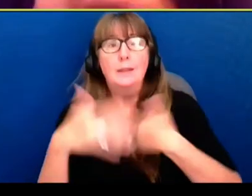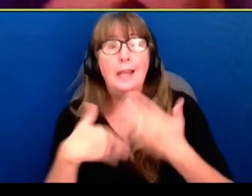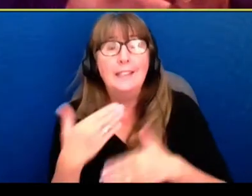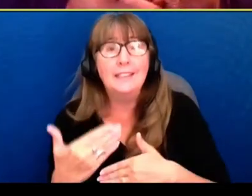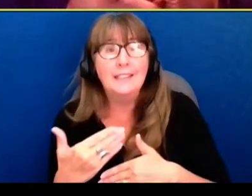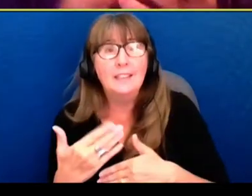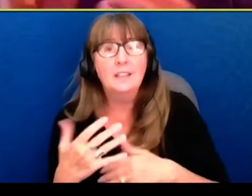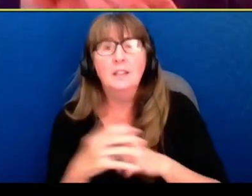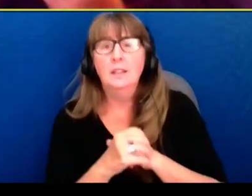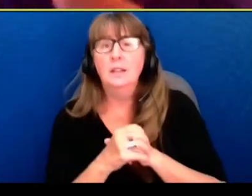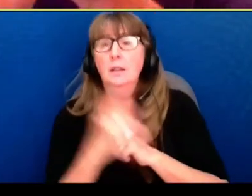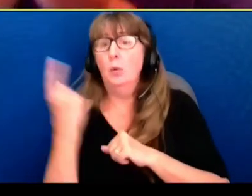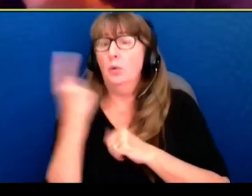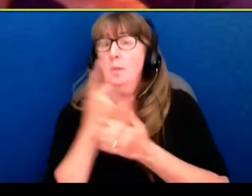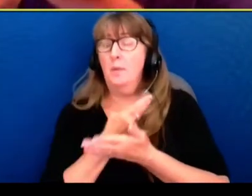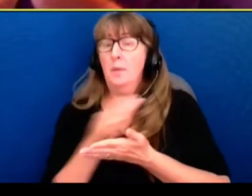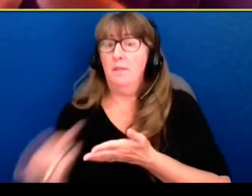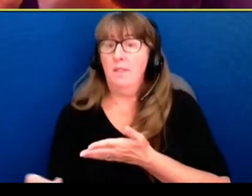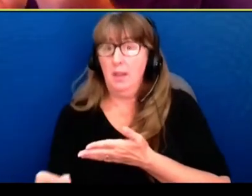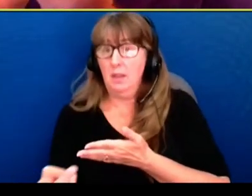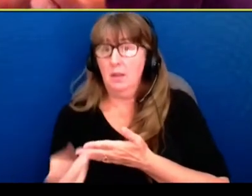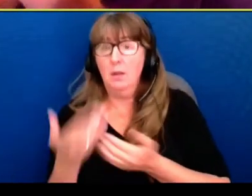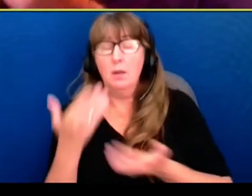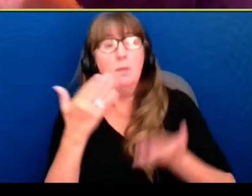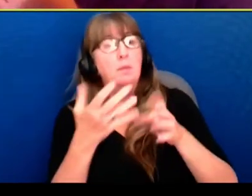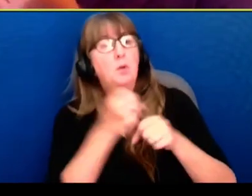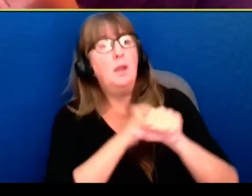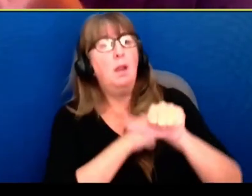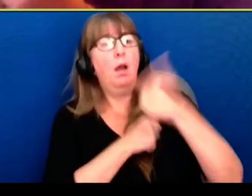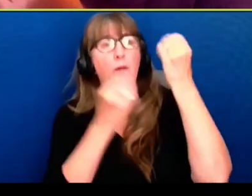While something may fail you may also pick up other information that can be useful further